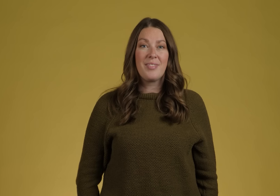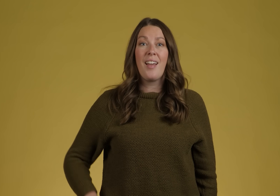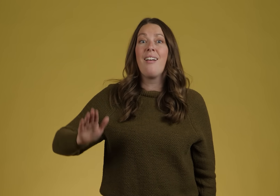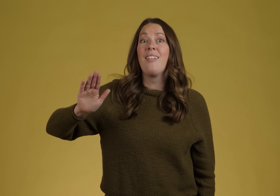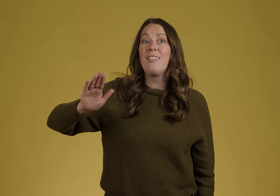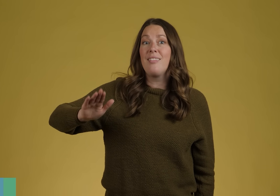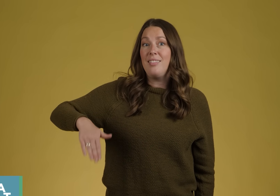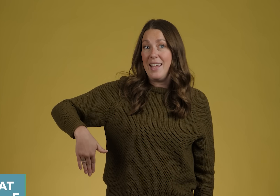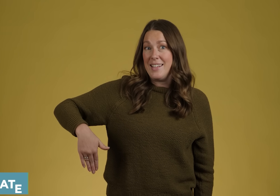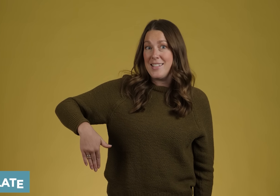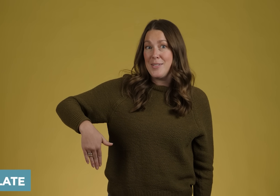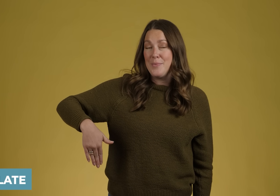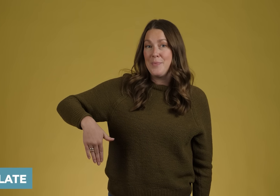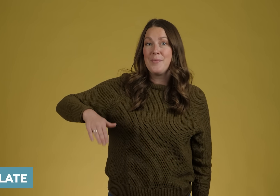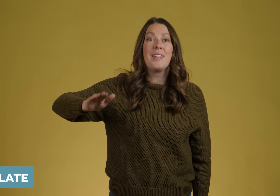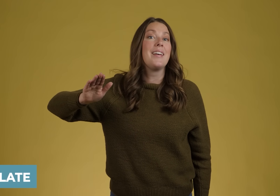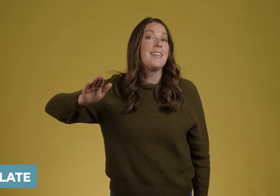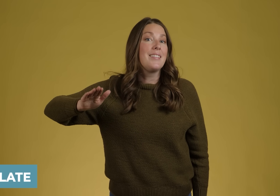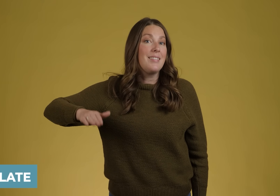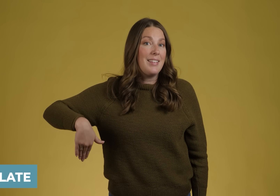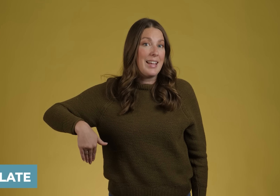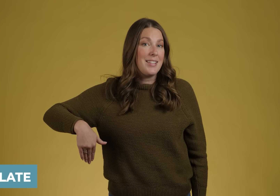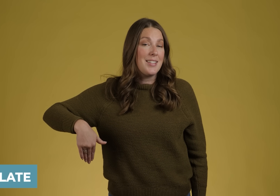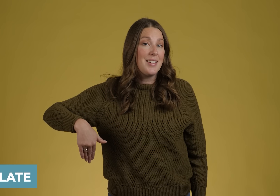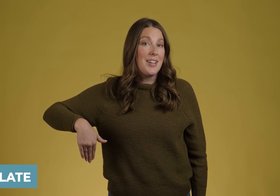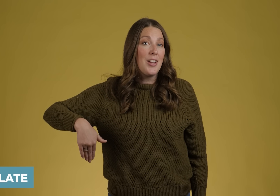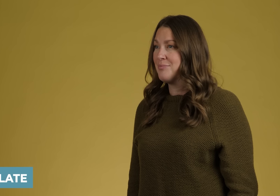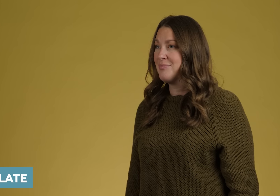Late